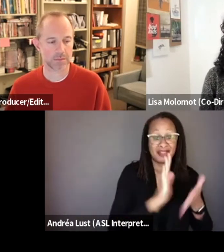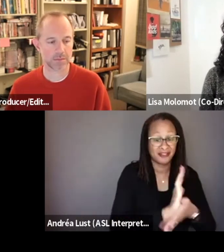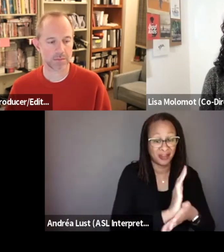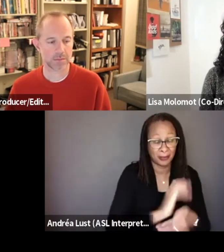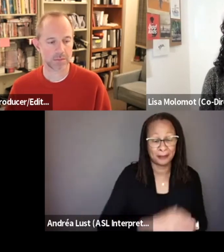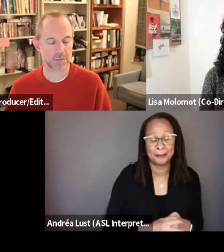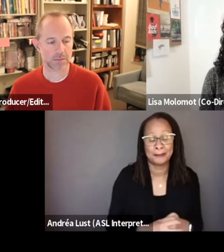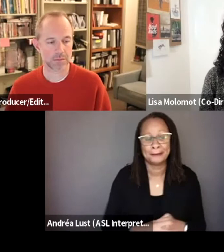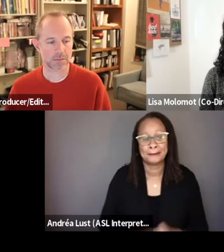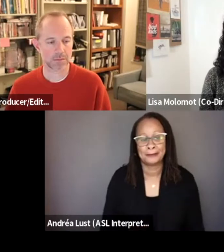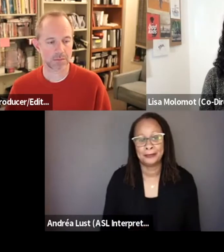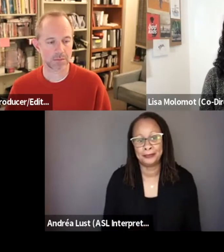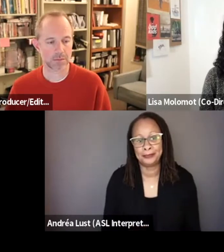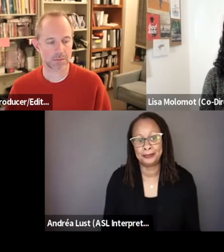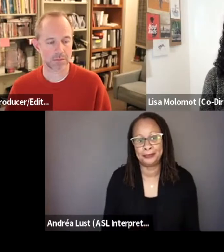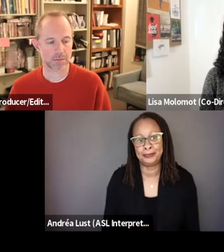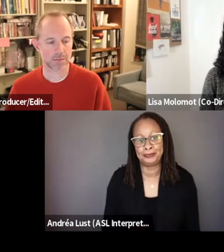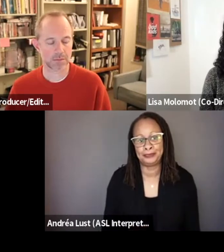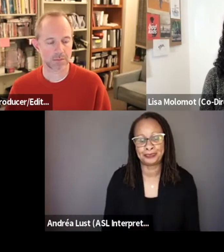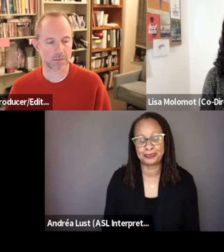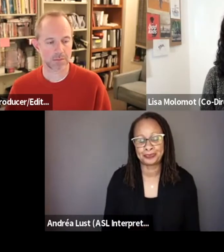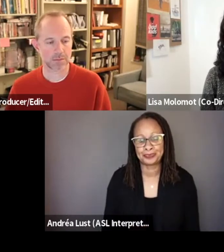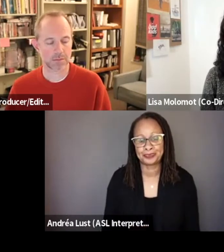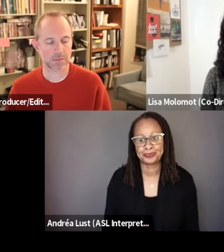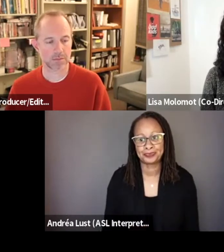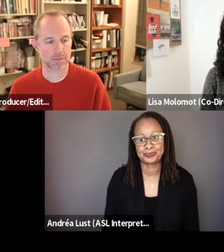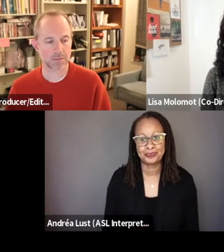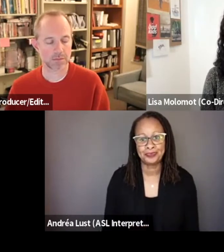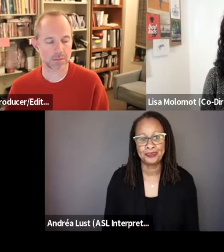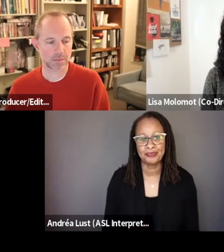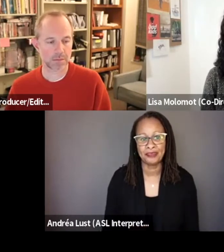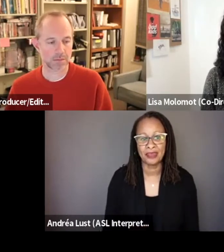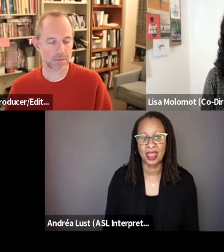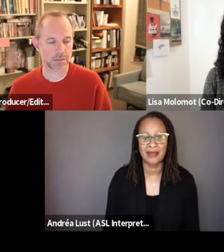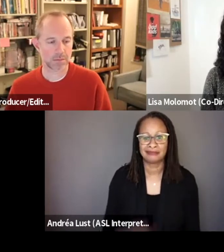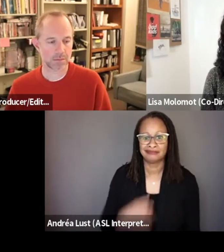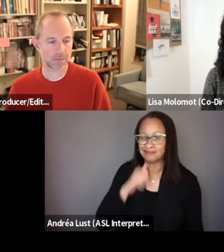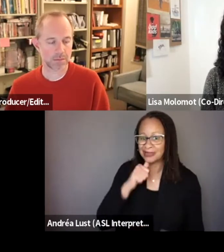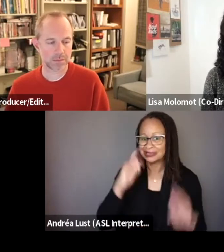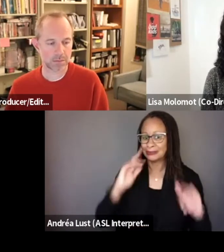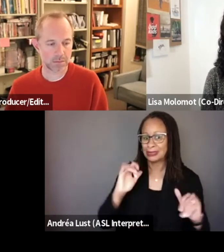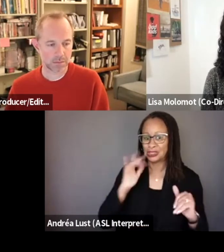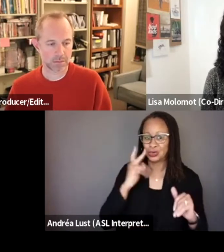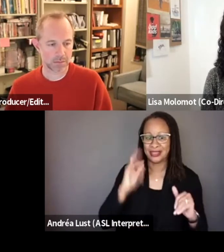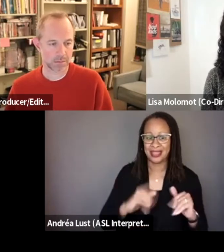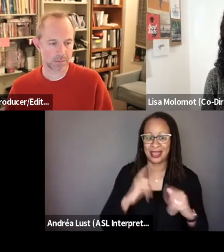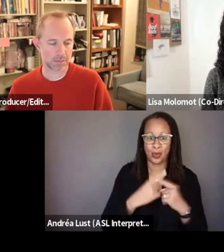And yeah, I mean, I wasn't expecting to see that when we found...